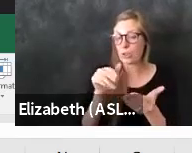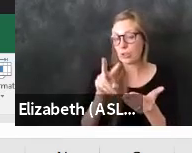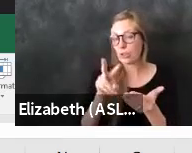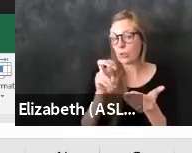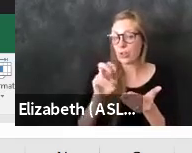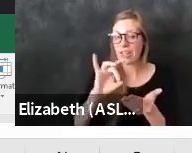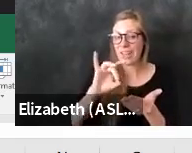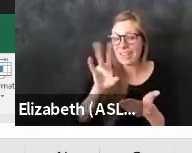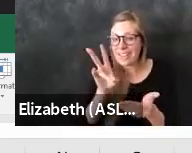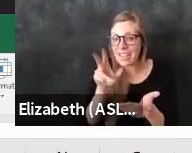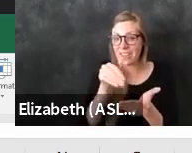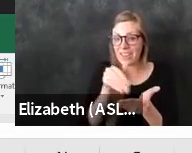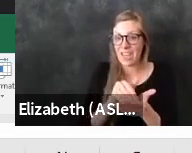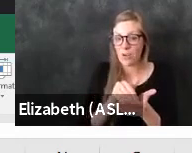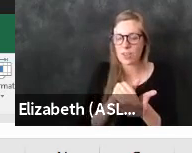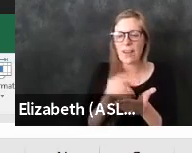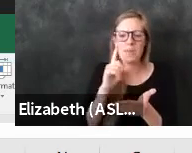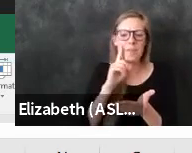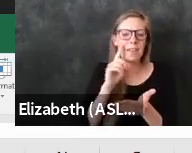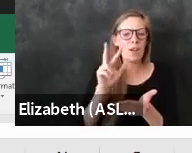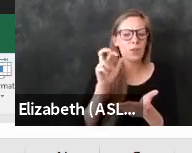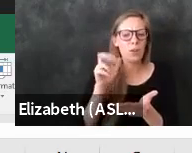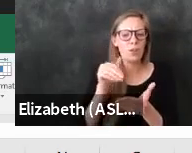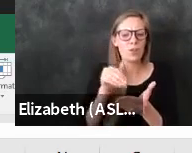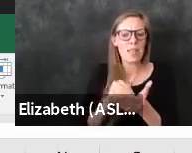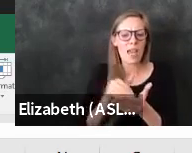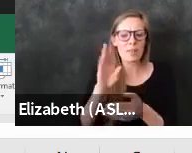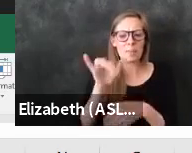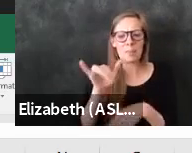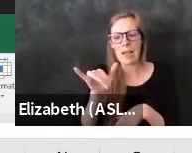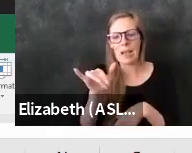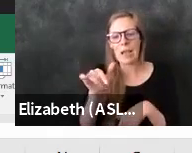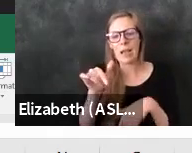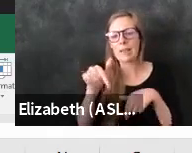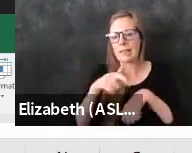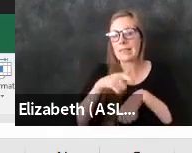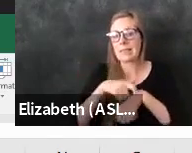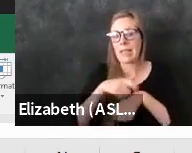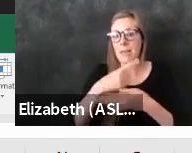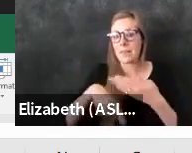eclipse three hundred thousand by by this time on Wednesday.